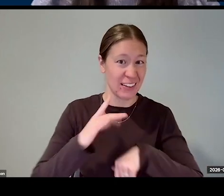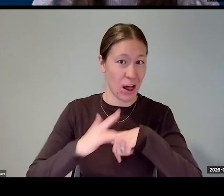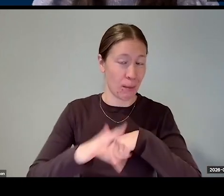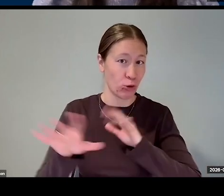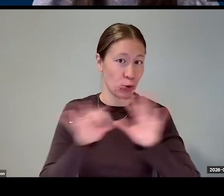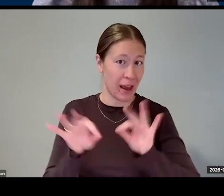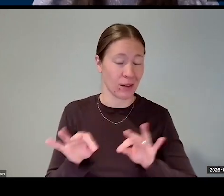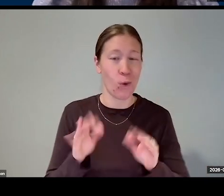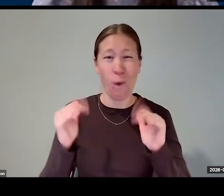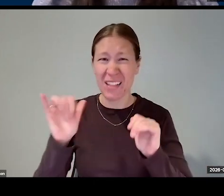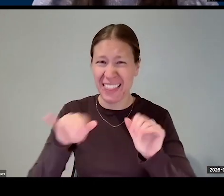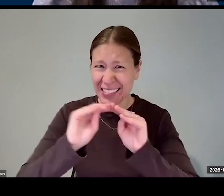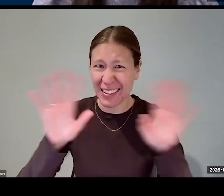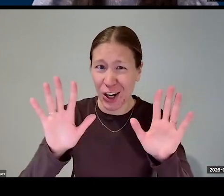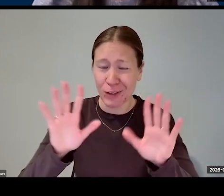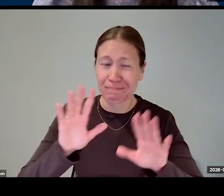Okay, hopefully that answered those questions too.